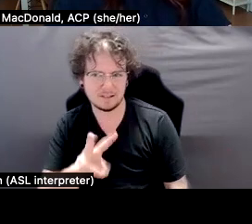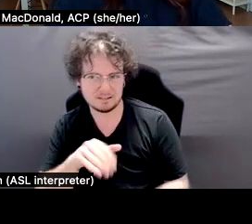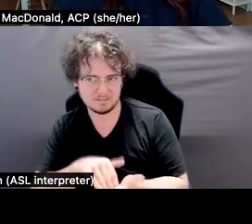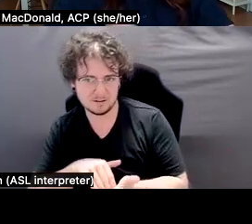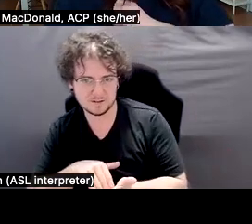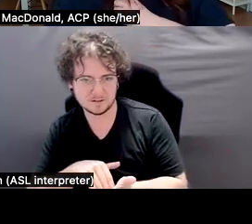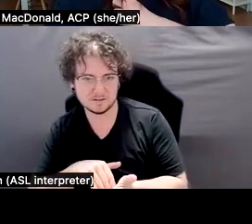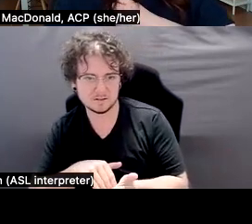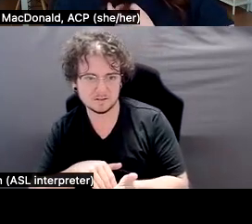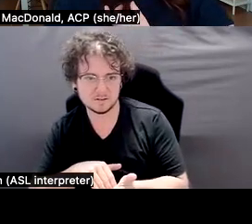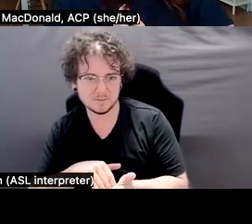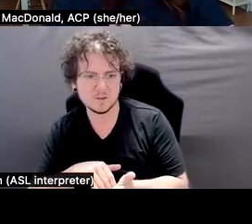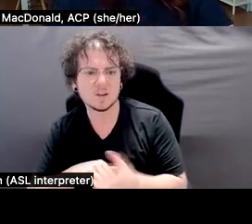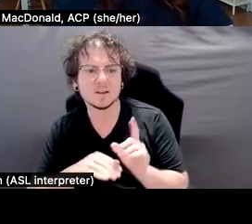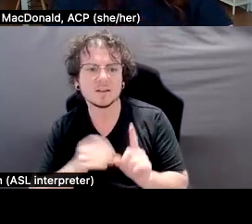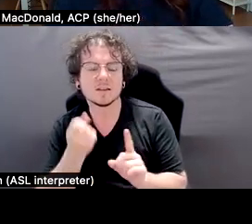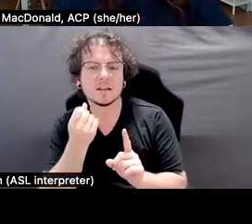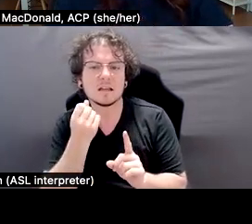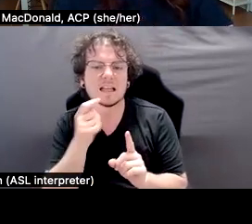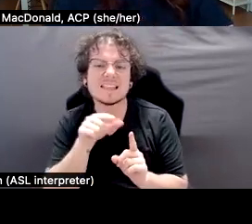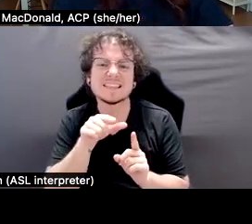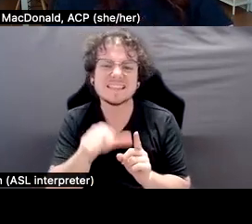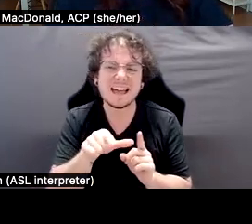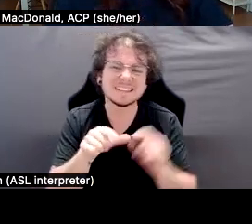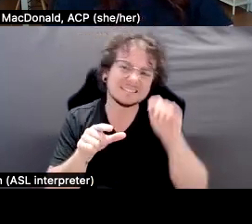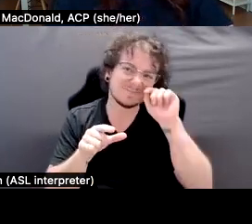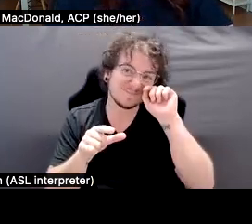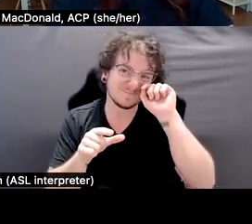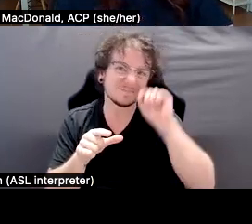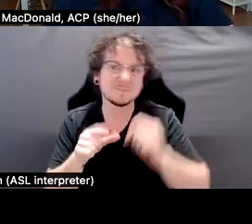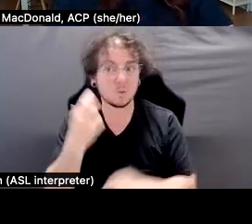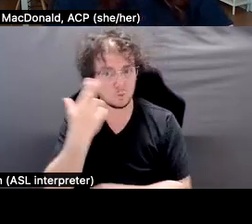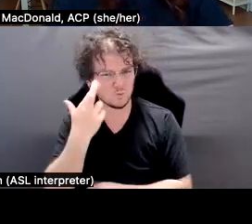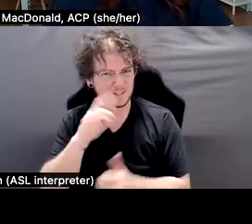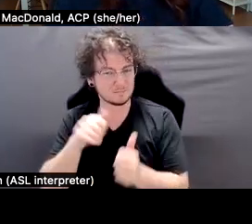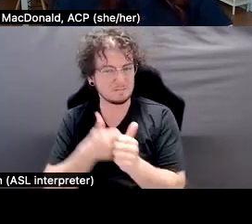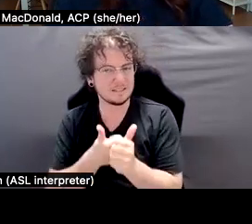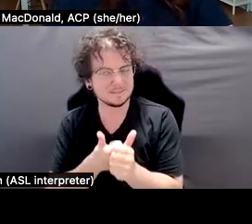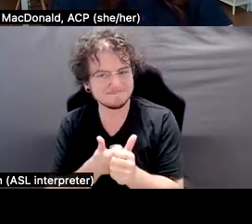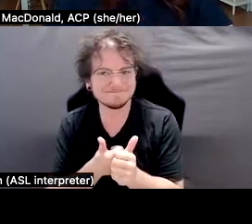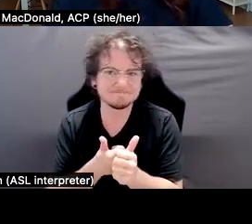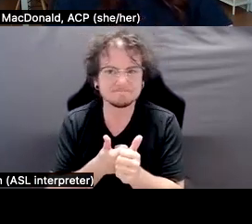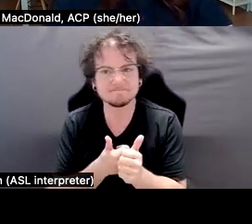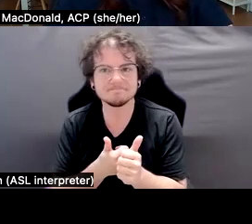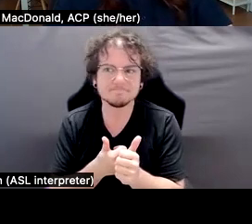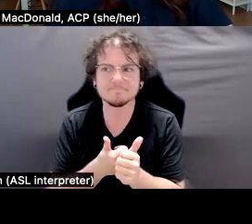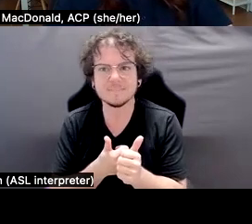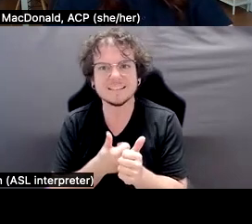This discrepancy, it's most likely to do with kind of a wider range of responses that we received and